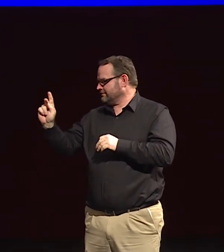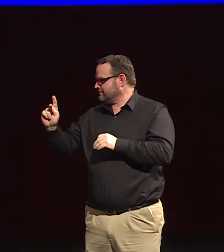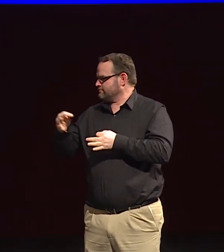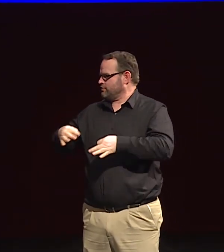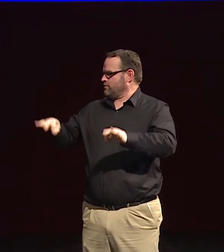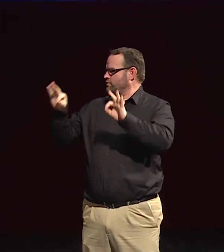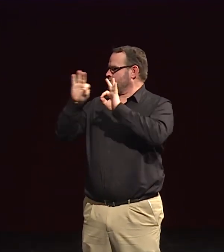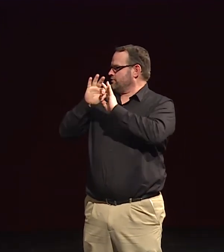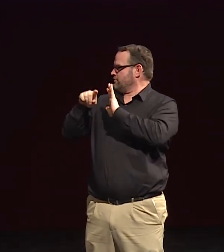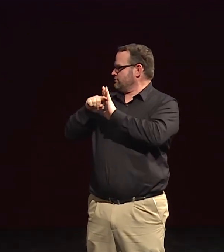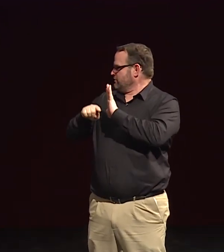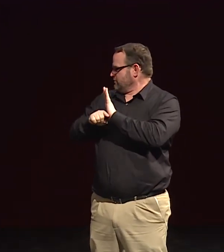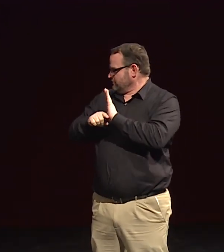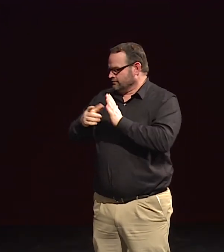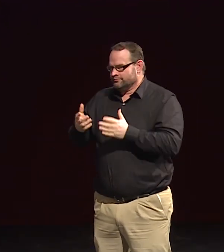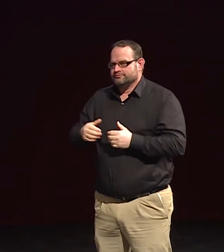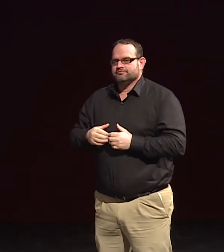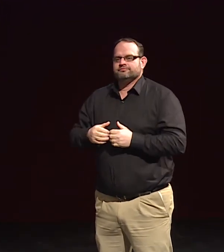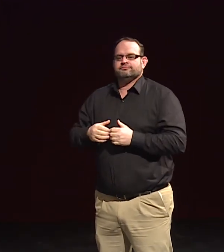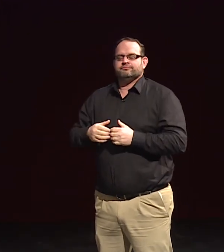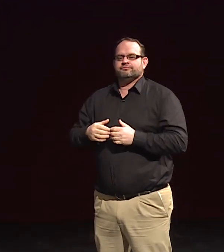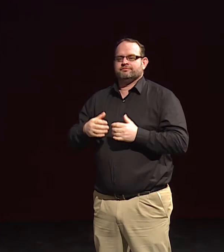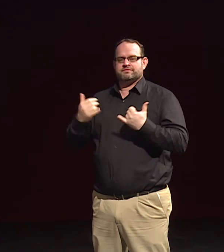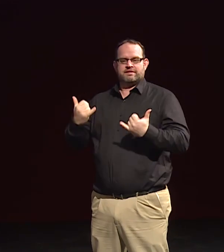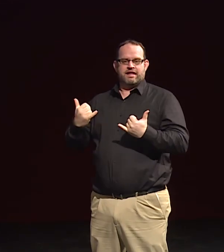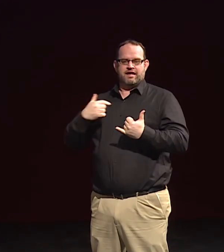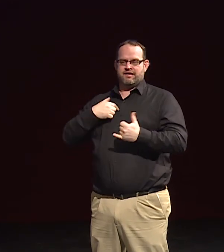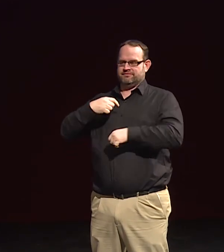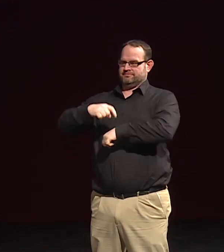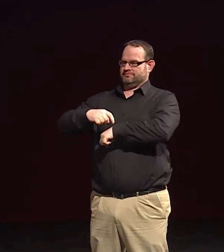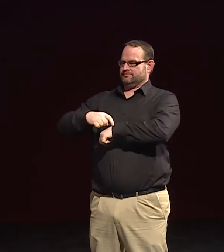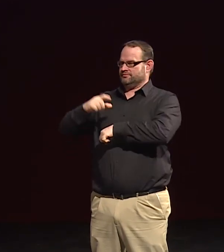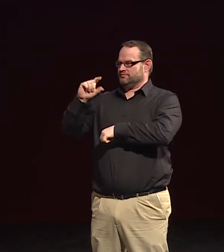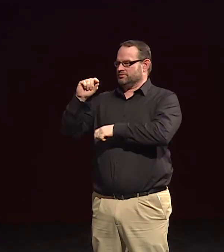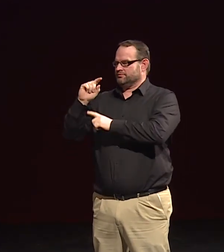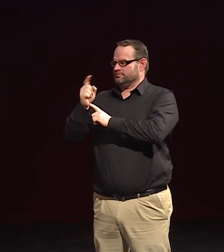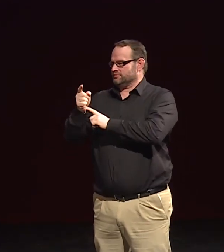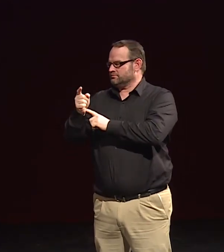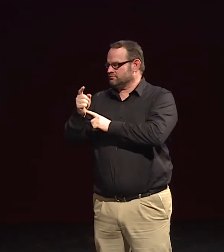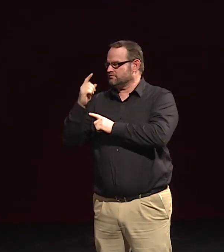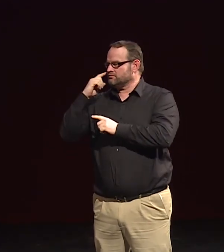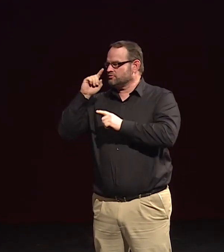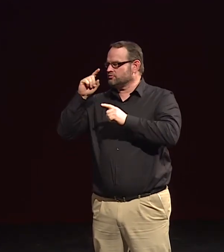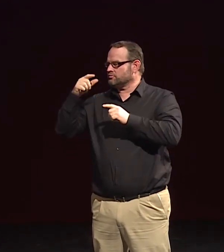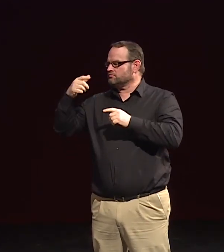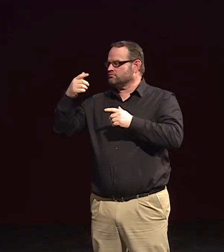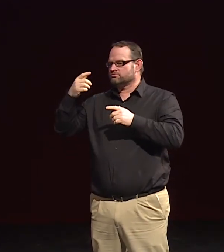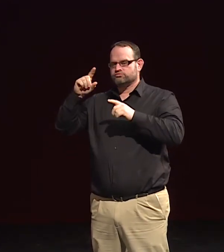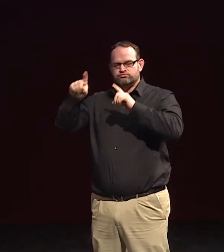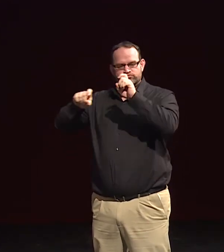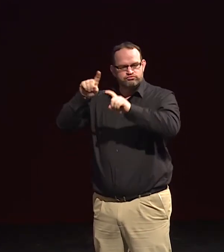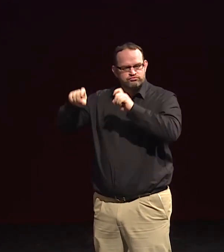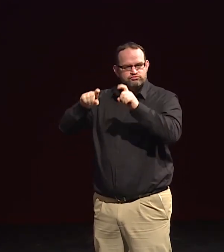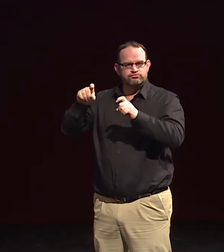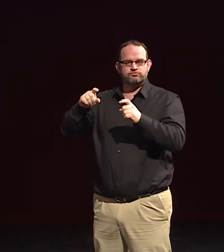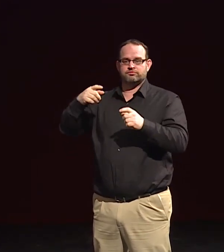with LEAD-K. Now we do have some time, about maybe 20 minutes or so, for questions and answers from the audience.